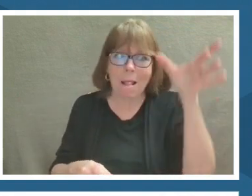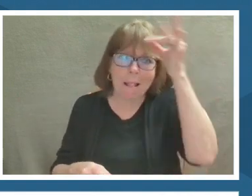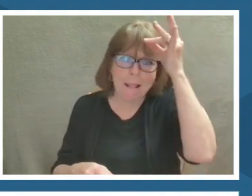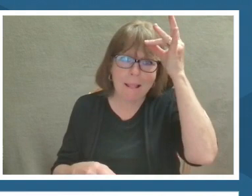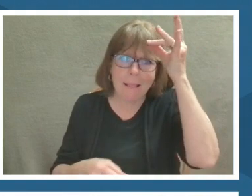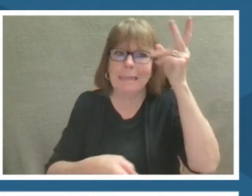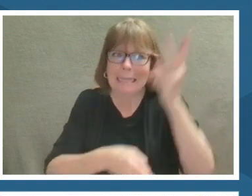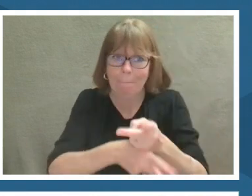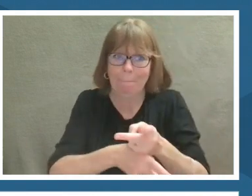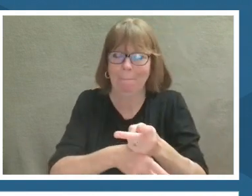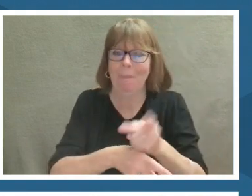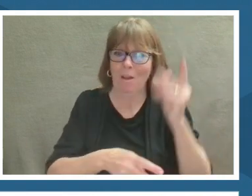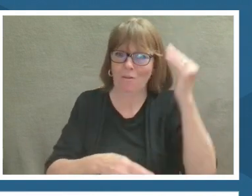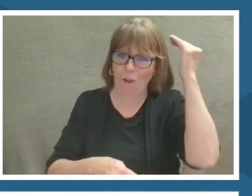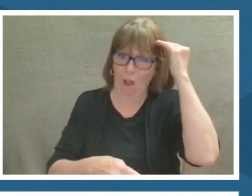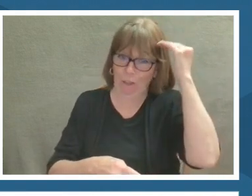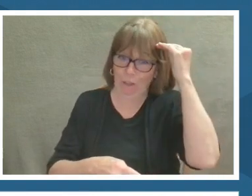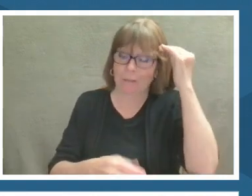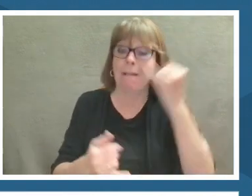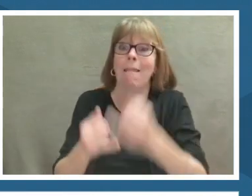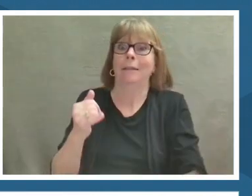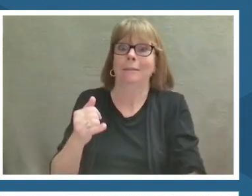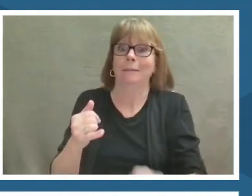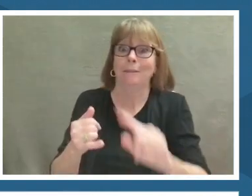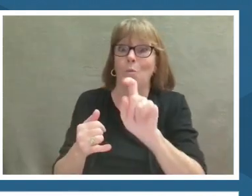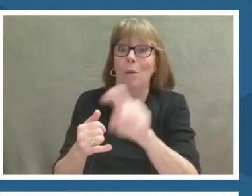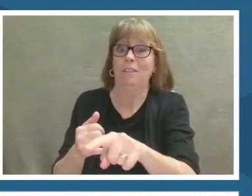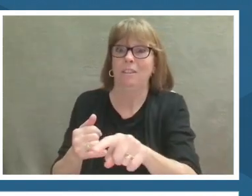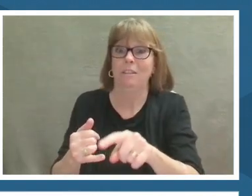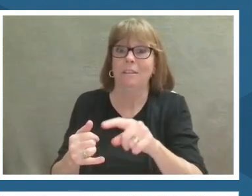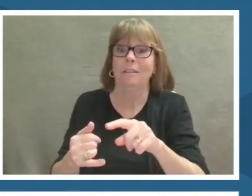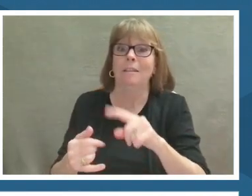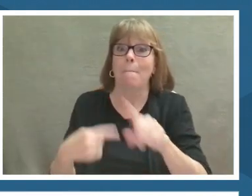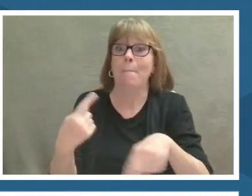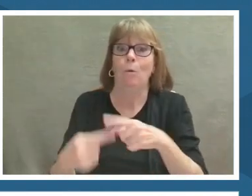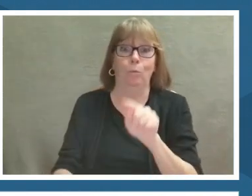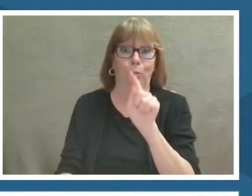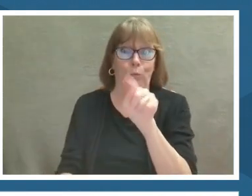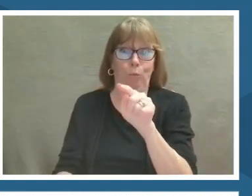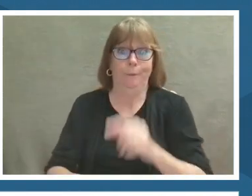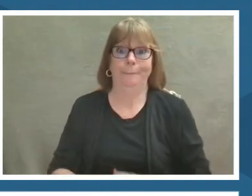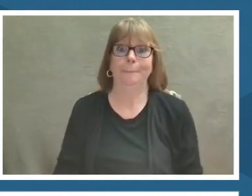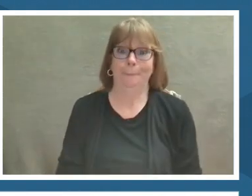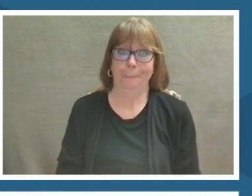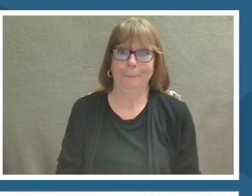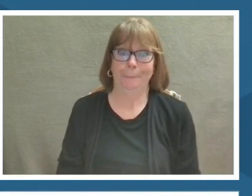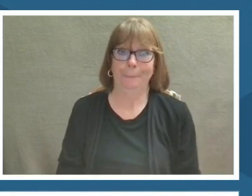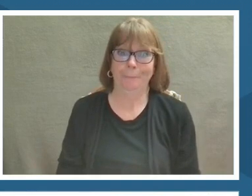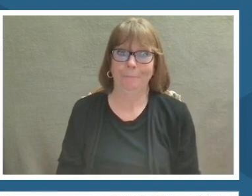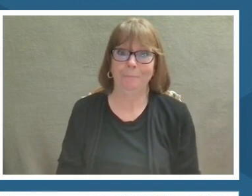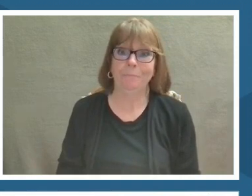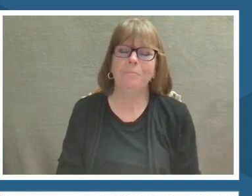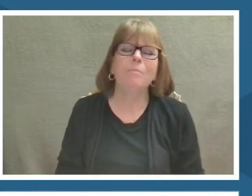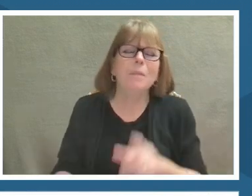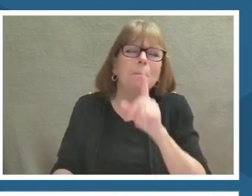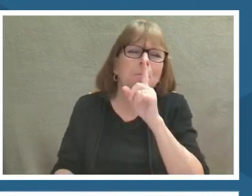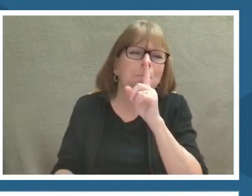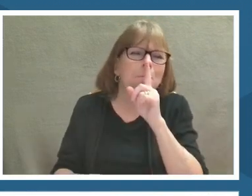this is really about you next slide please